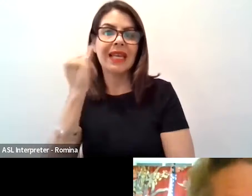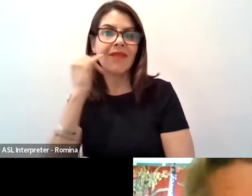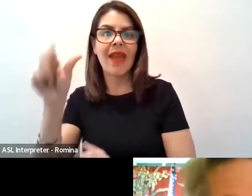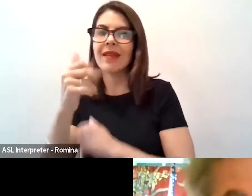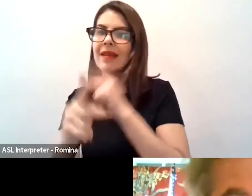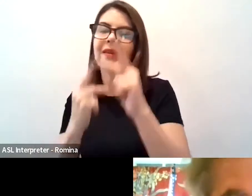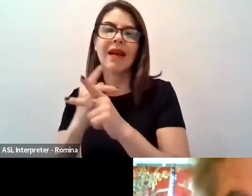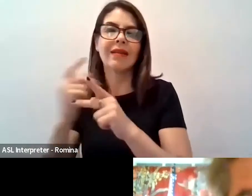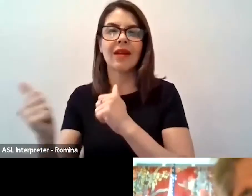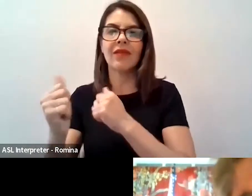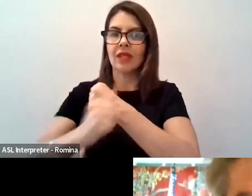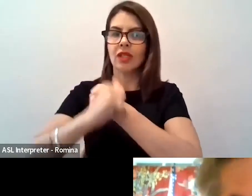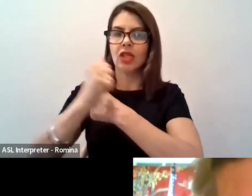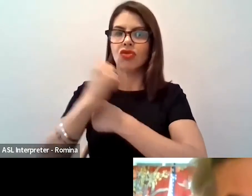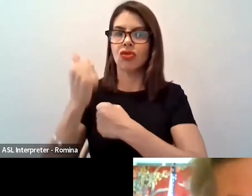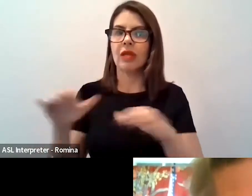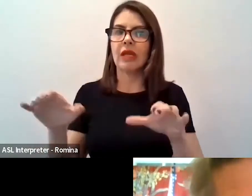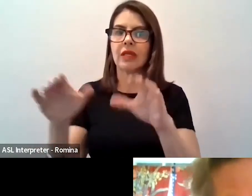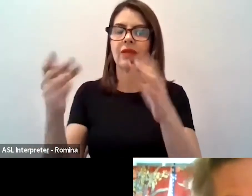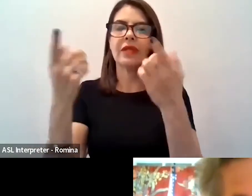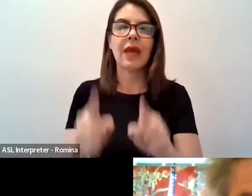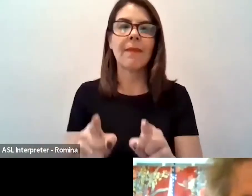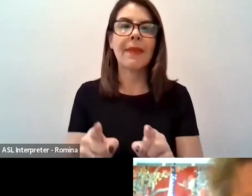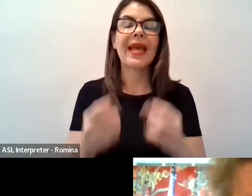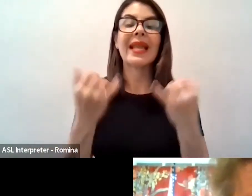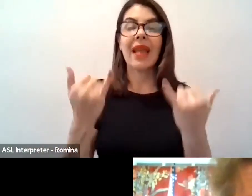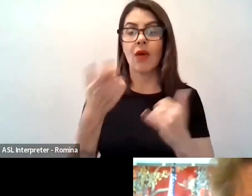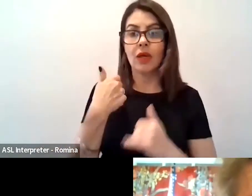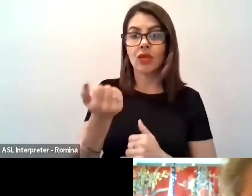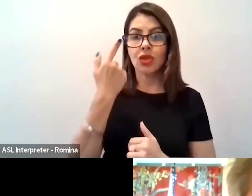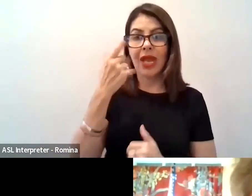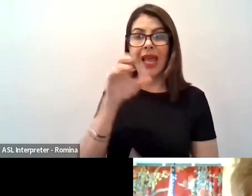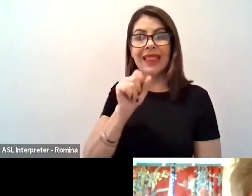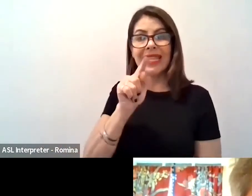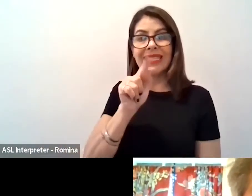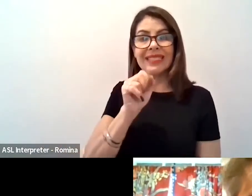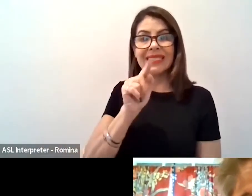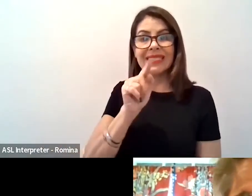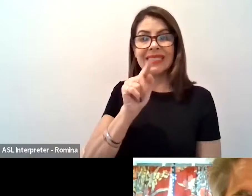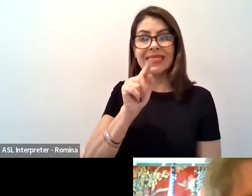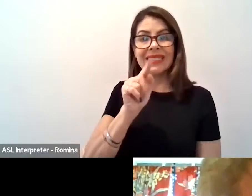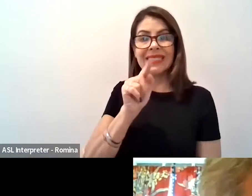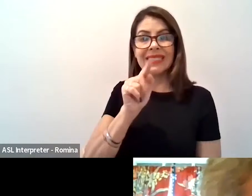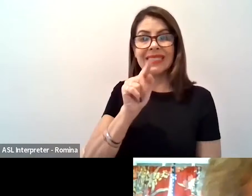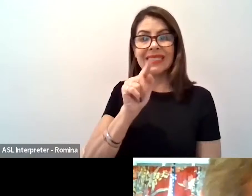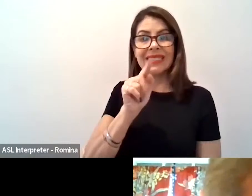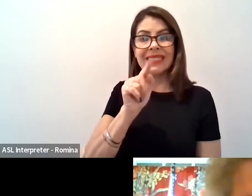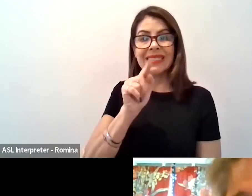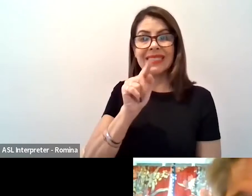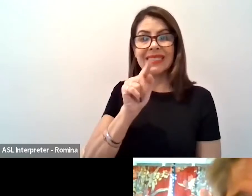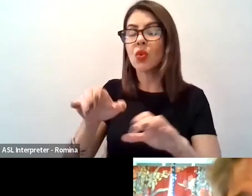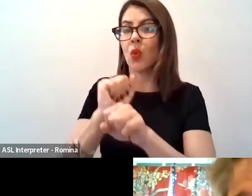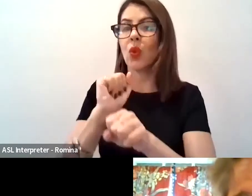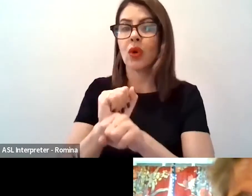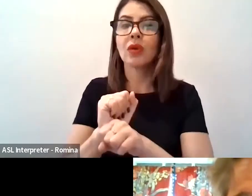And if they are doing stunts stunt performers should be doing that work performer. You know, any actor has a right to be